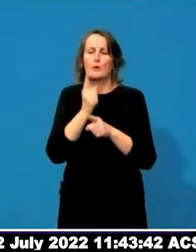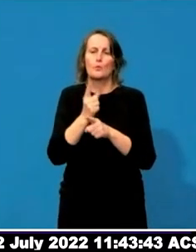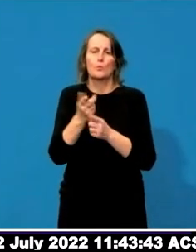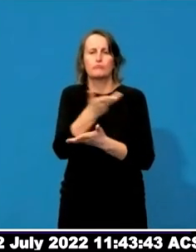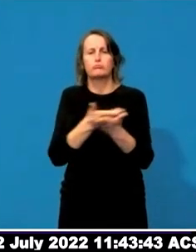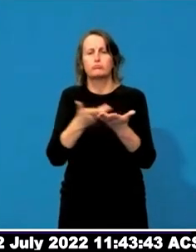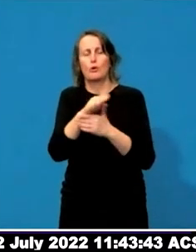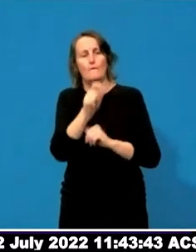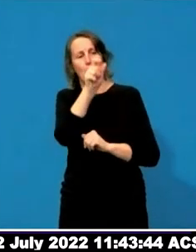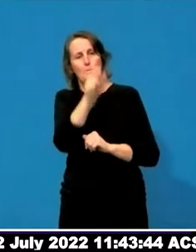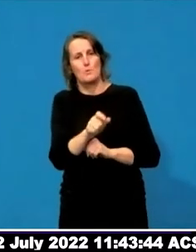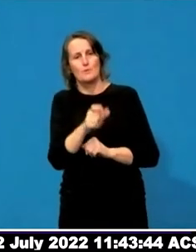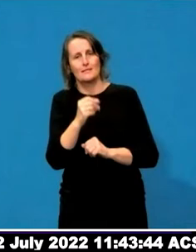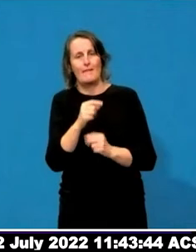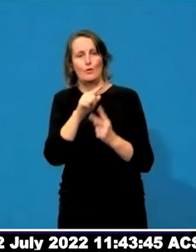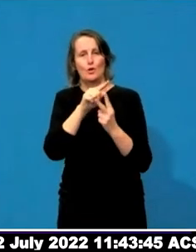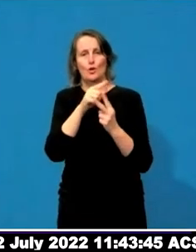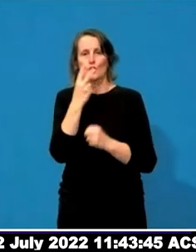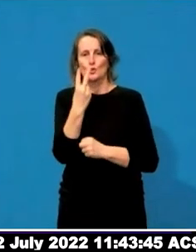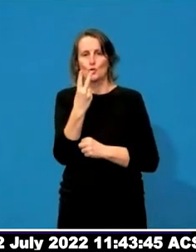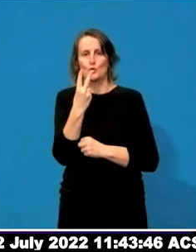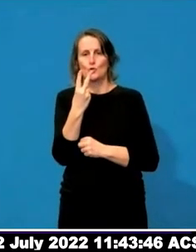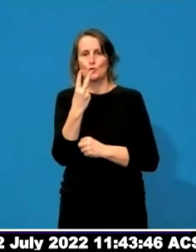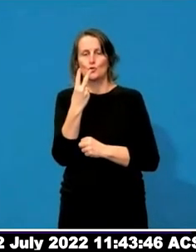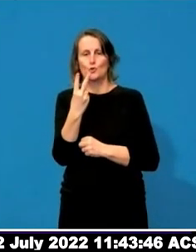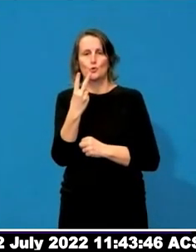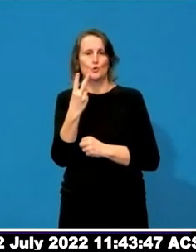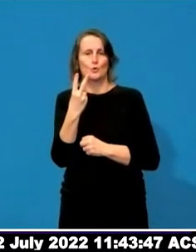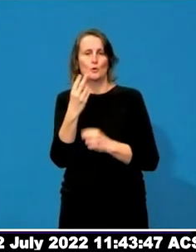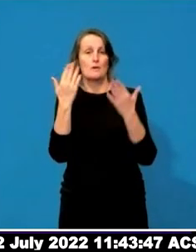with two active night shift and the conversation has been about,